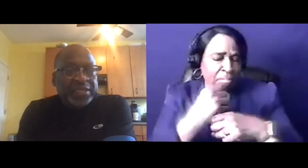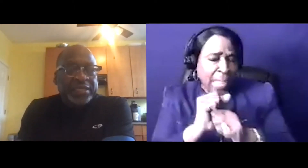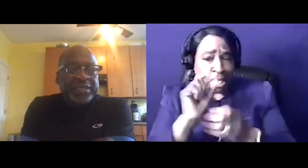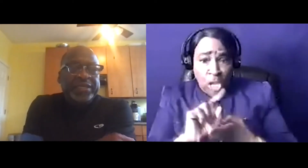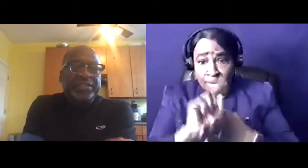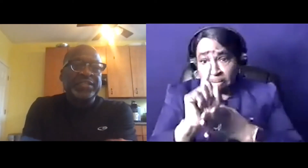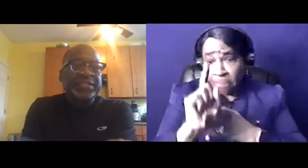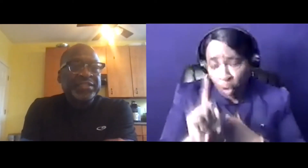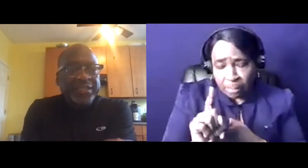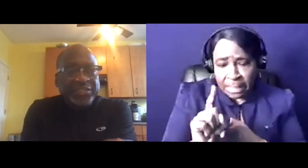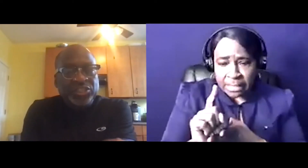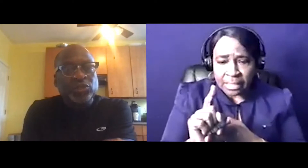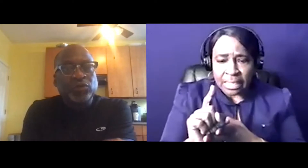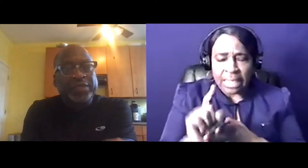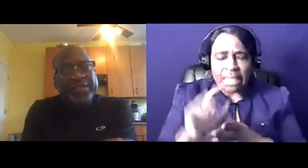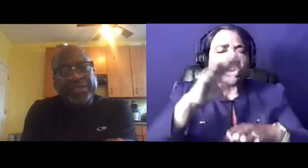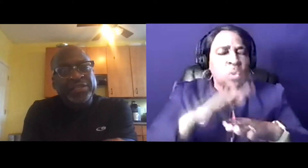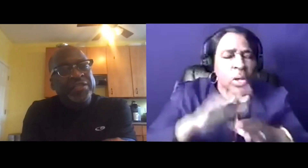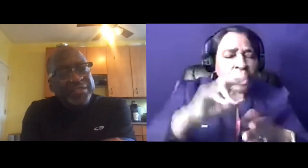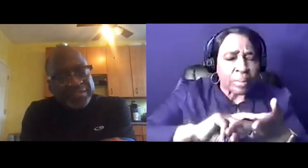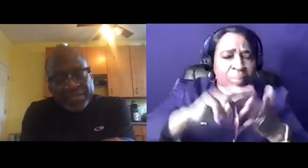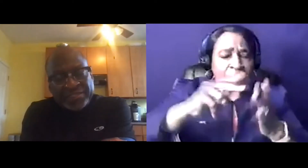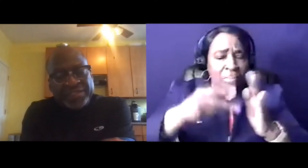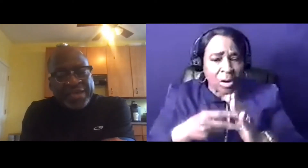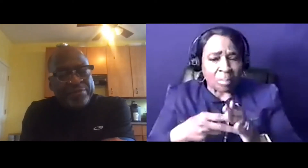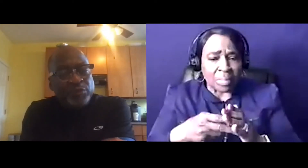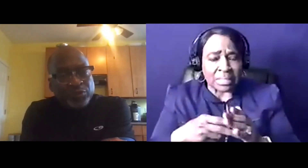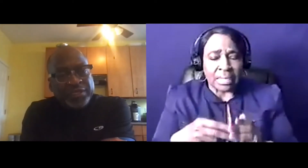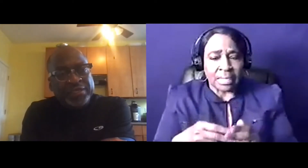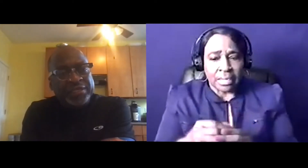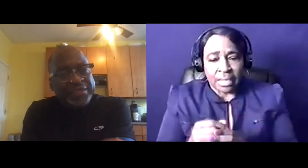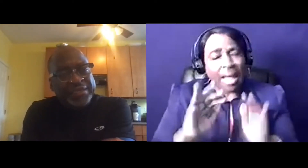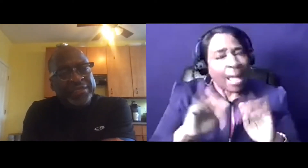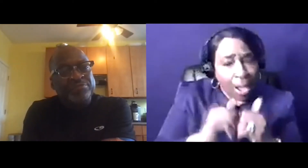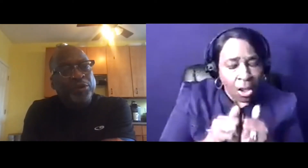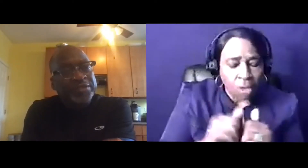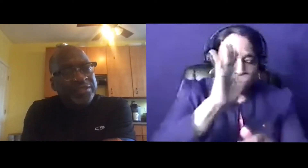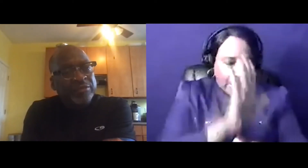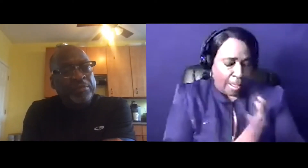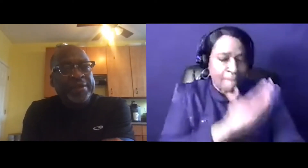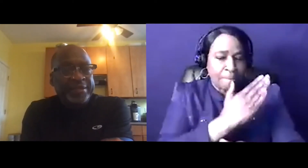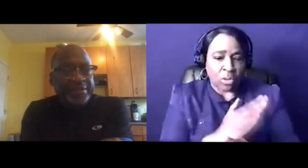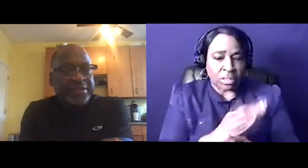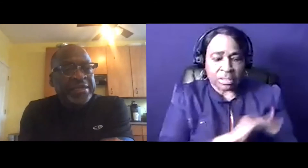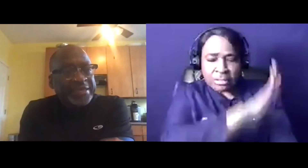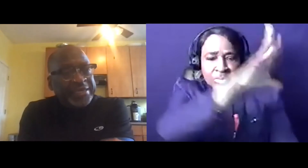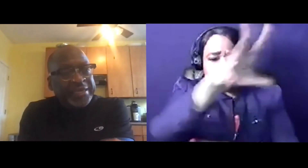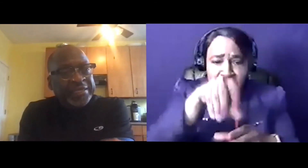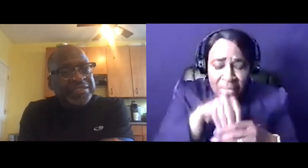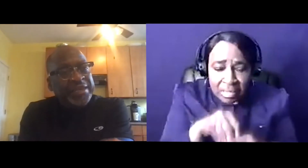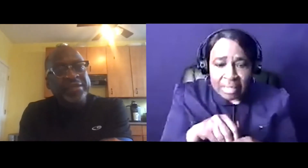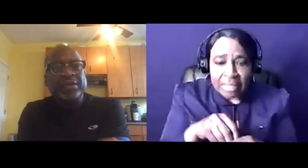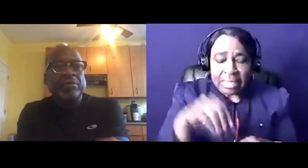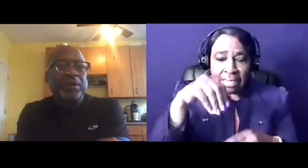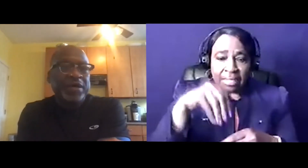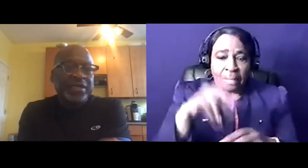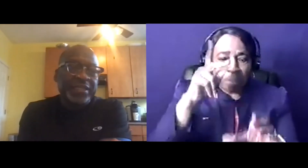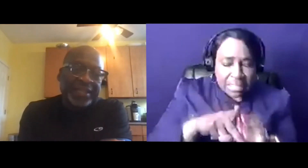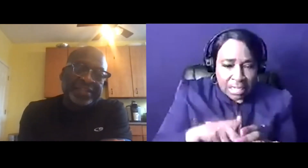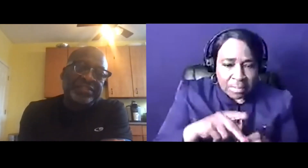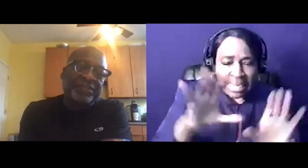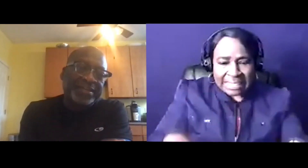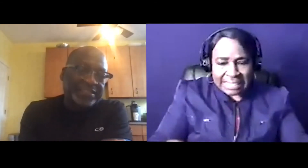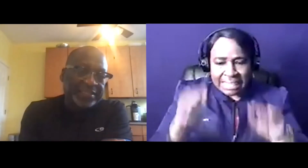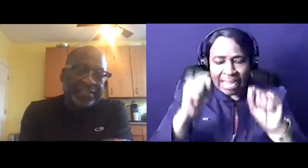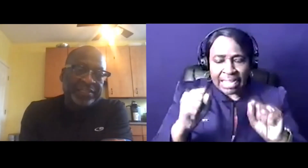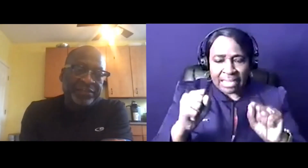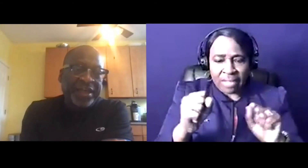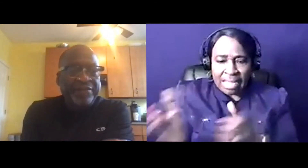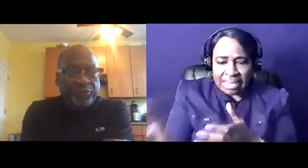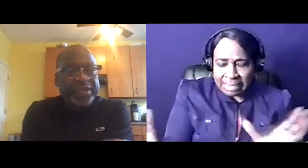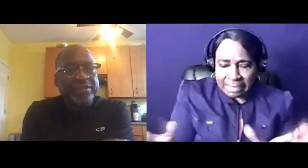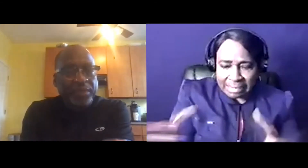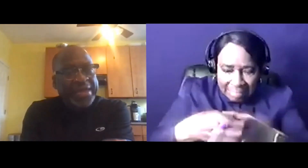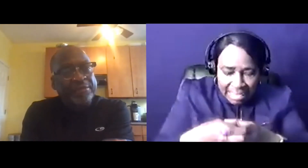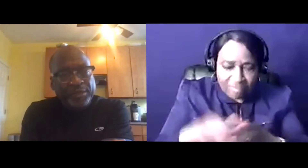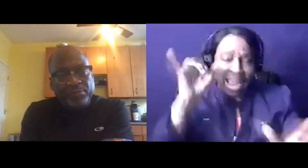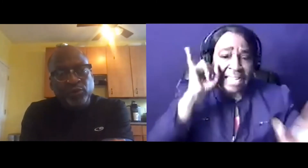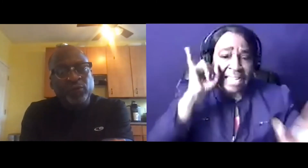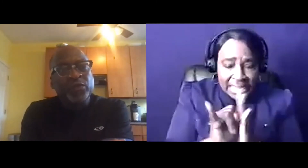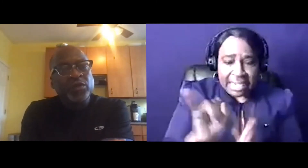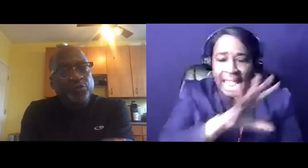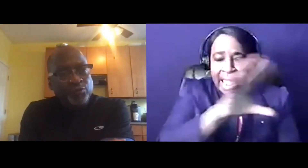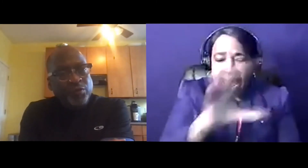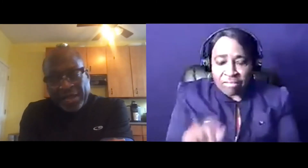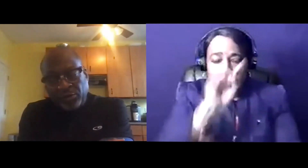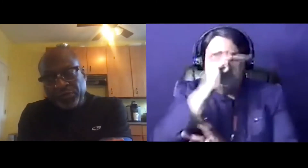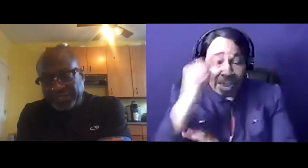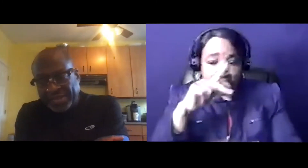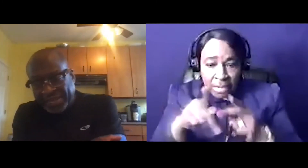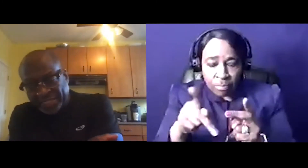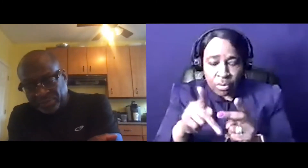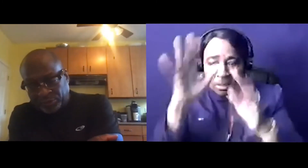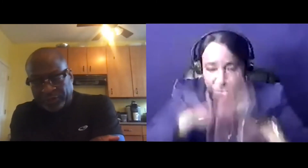is intentional, in the sense that music is participating in taking up a collective identity of African Black people through out the diaspora.